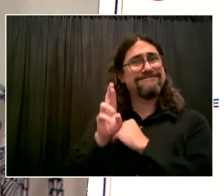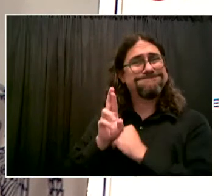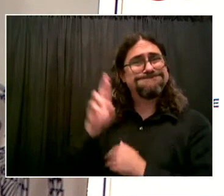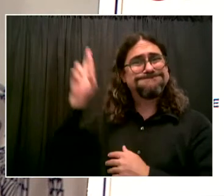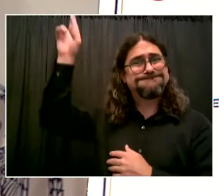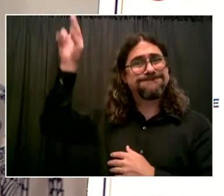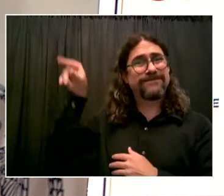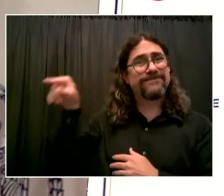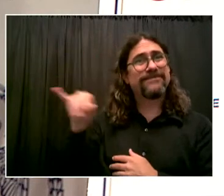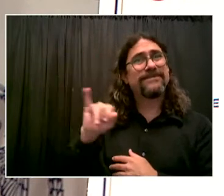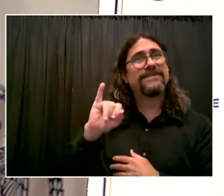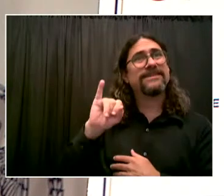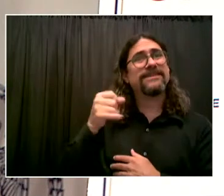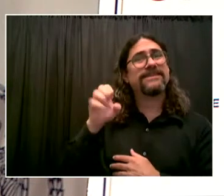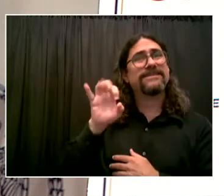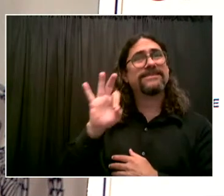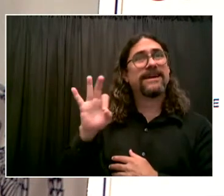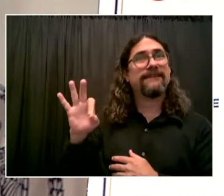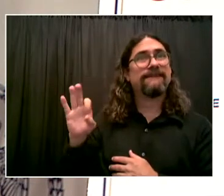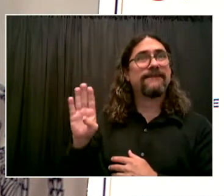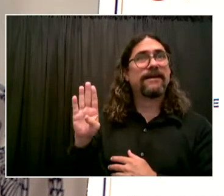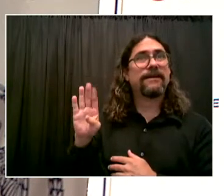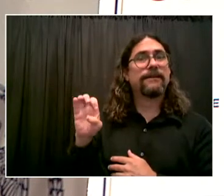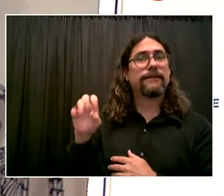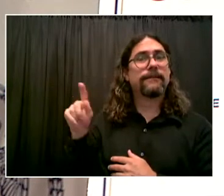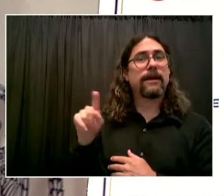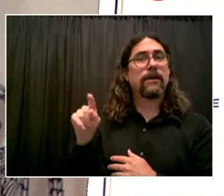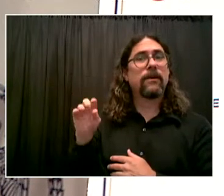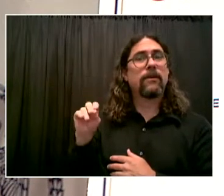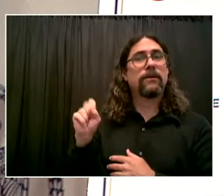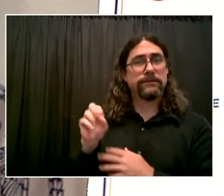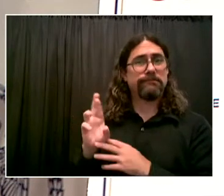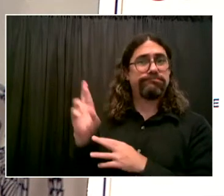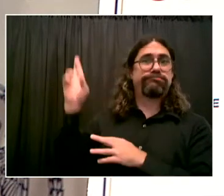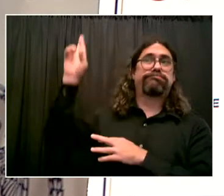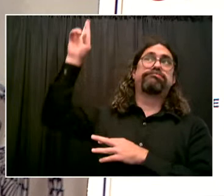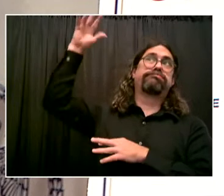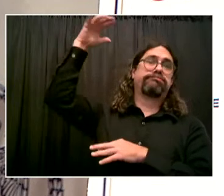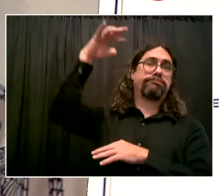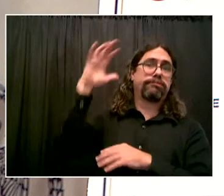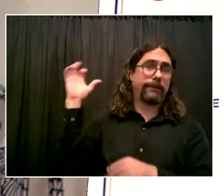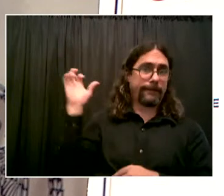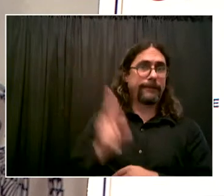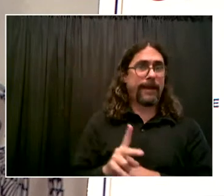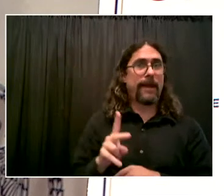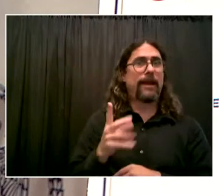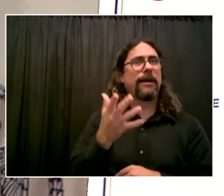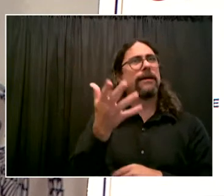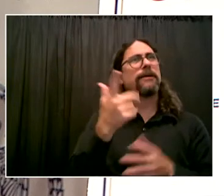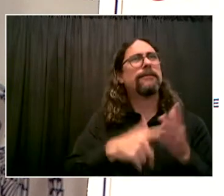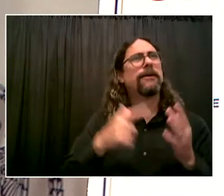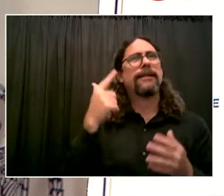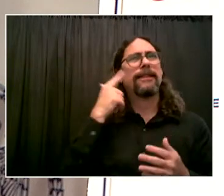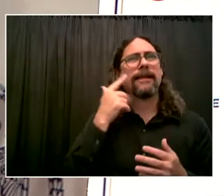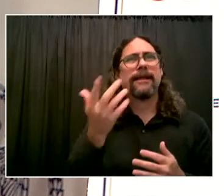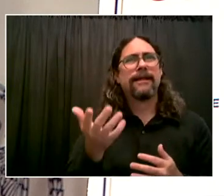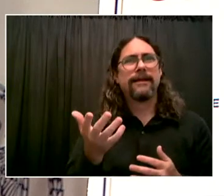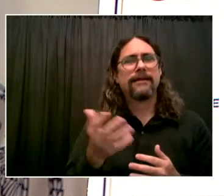Repoerrt: HET OTHER HITNG I WT ANTO SKA WAS REGARDING THE LAUNCH INTO SPACE TOAYD , JEFF BEZOS, WHAT YOTU HINK OF